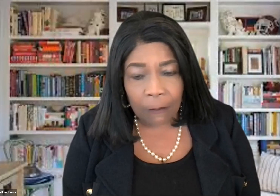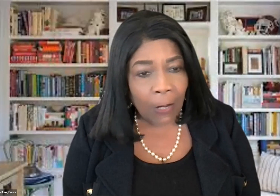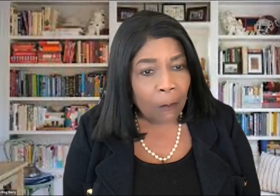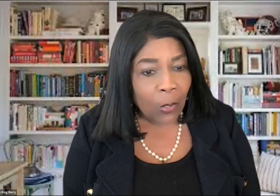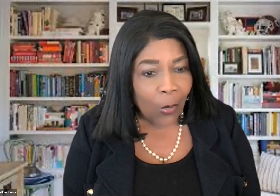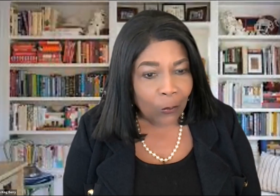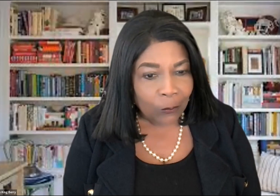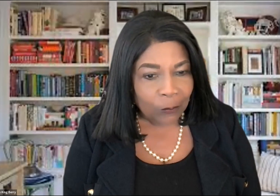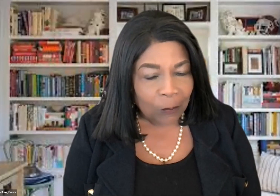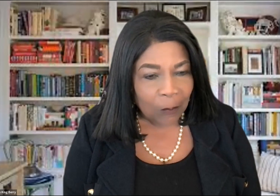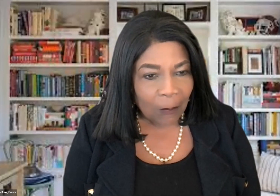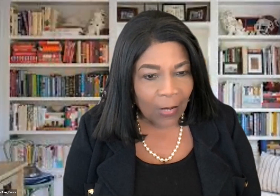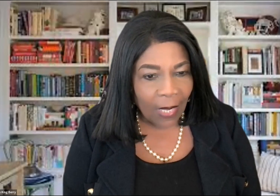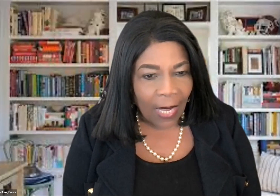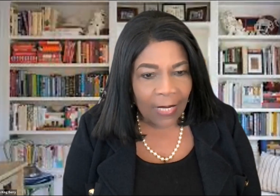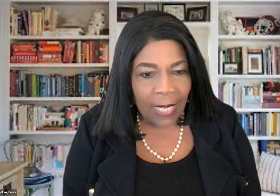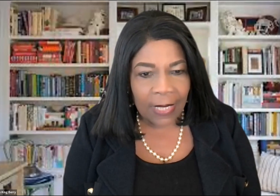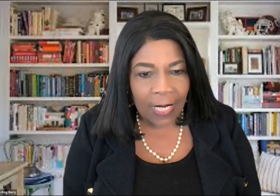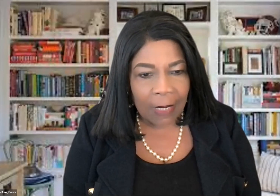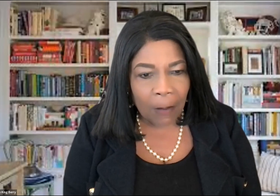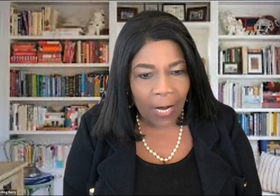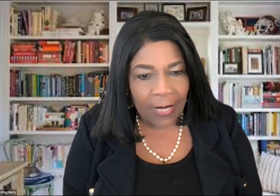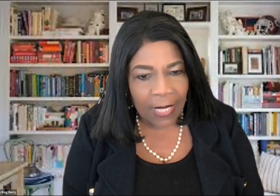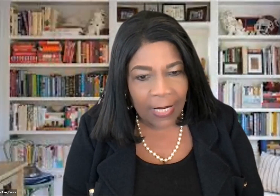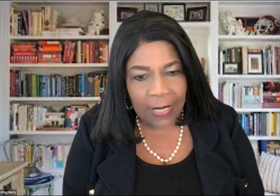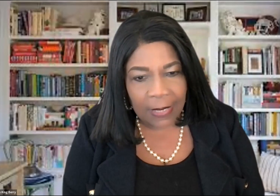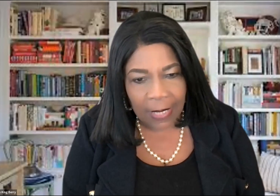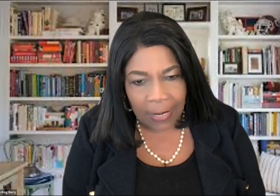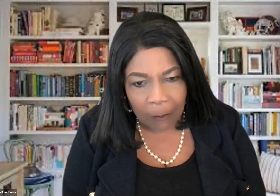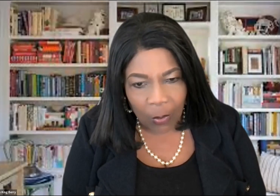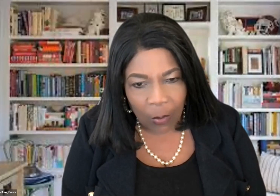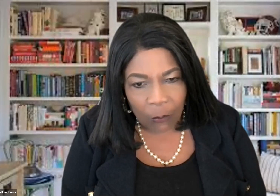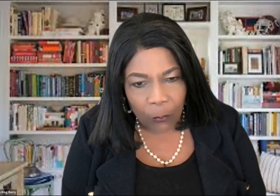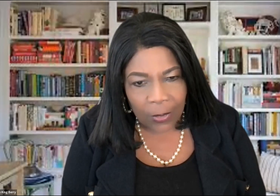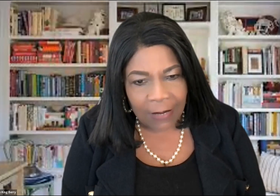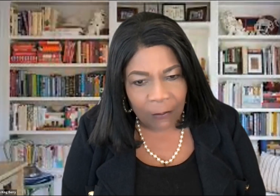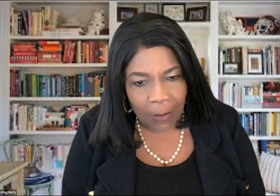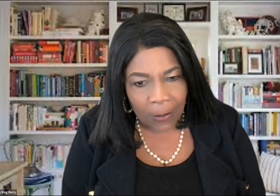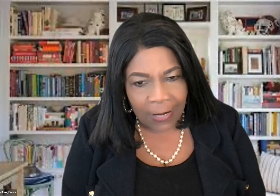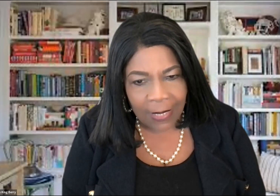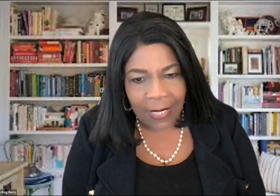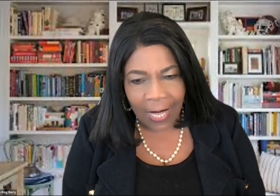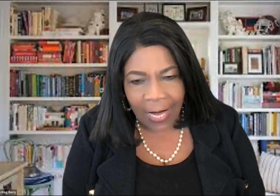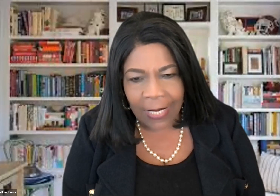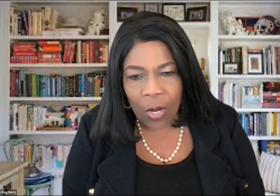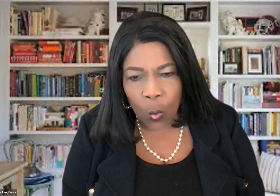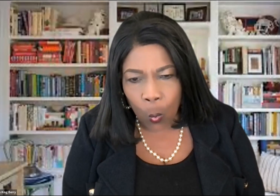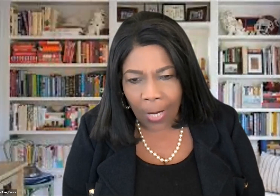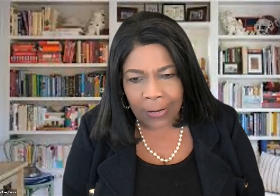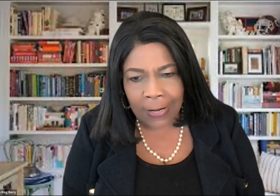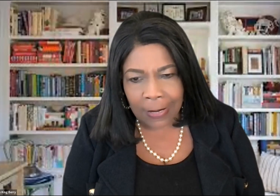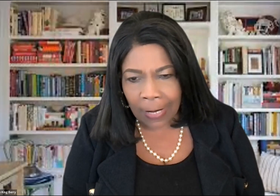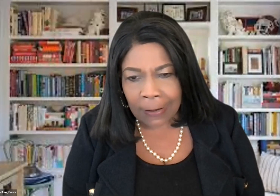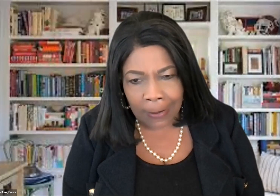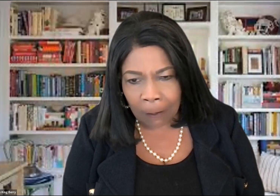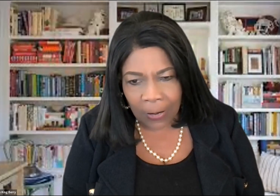Lessons and develop their own. I like to end by taking the team for developing these high quality check. Listen.